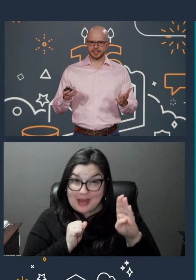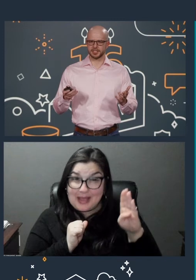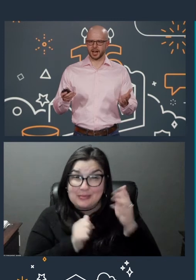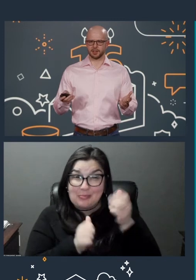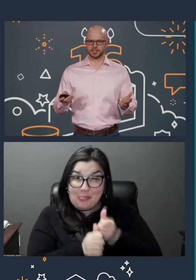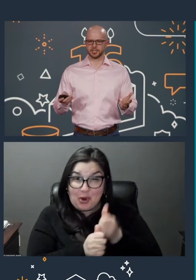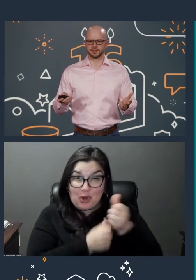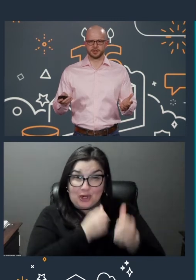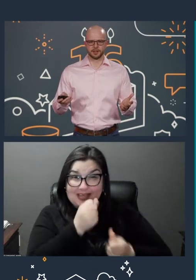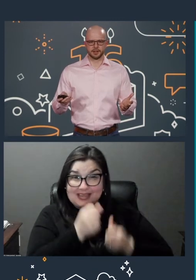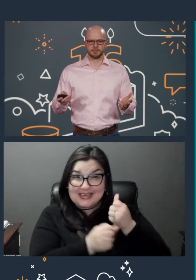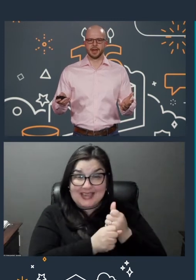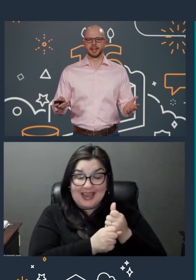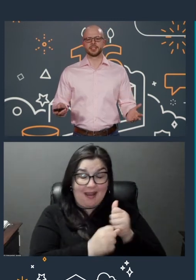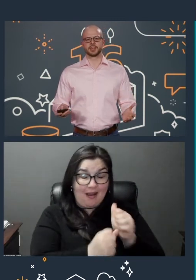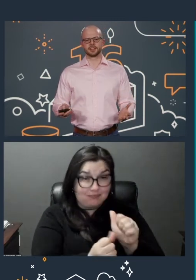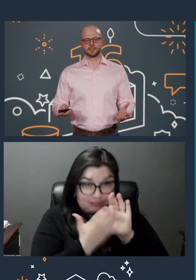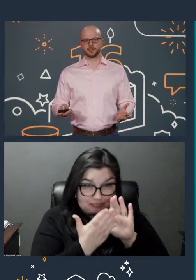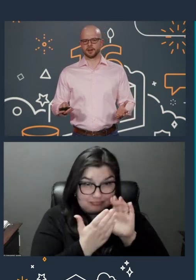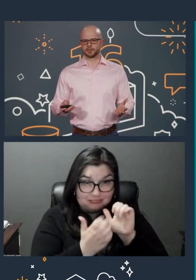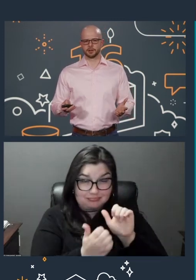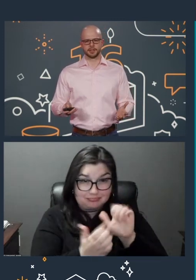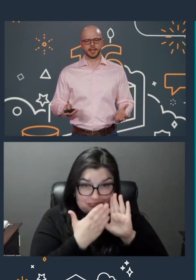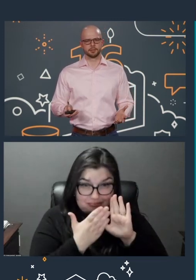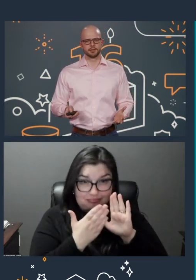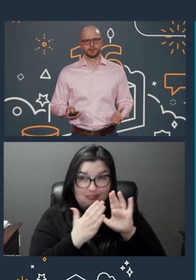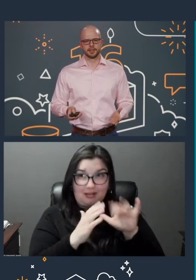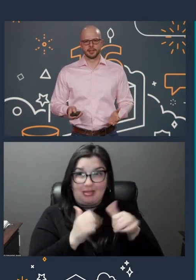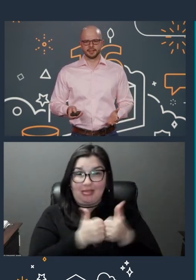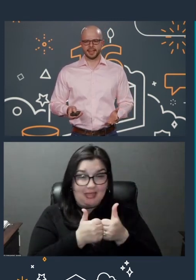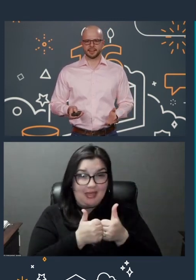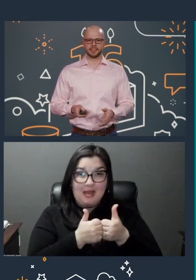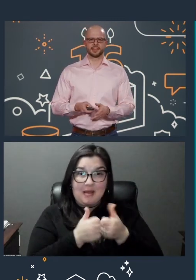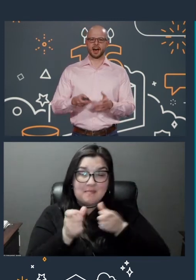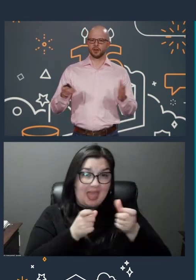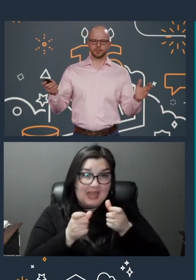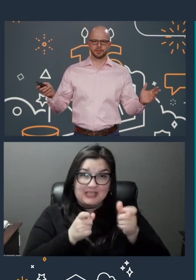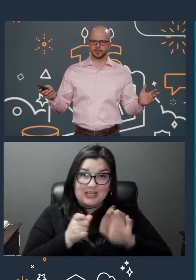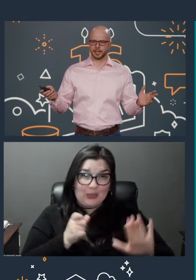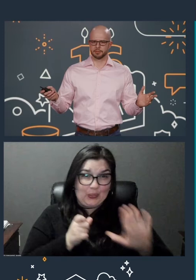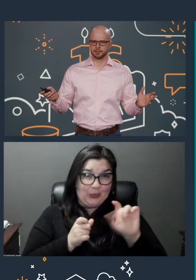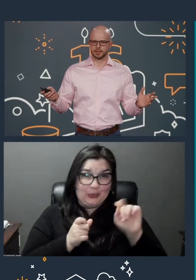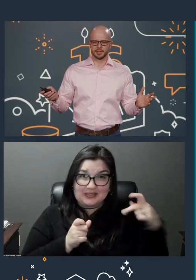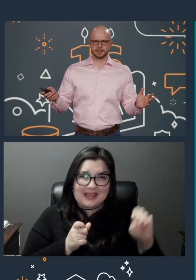into challenges managing their LTO tapes. They had thousands of tapes.